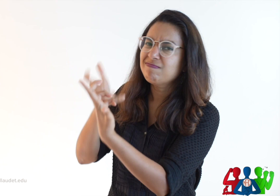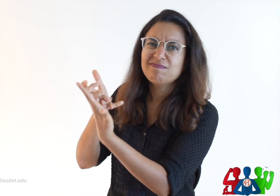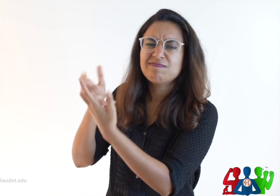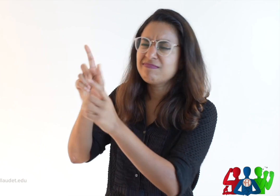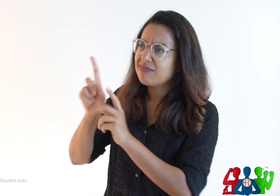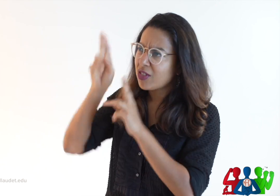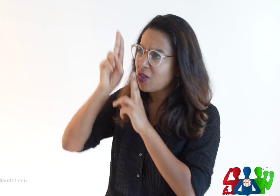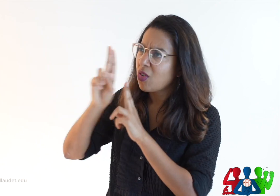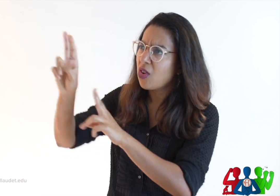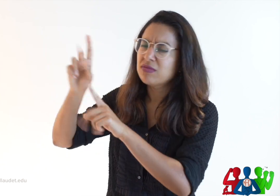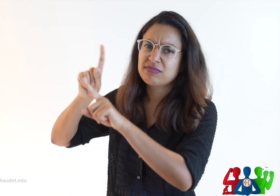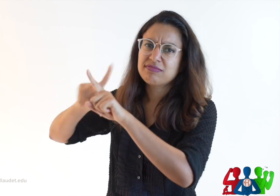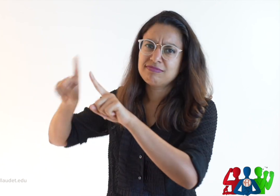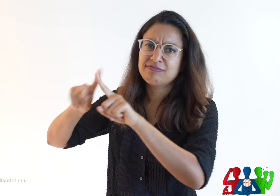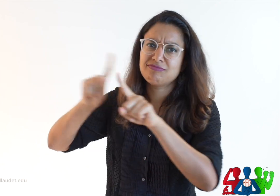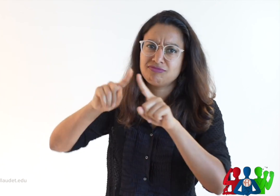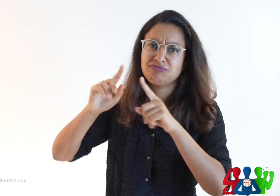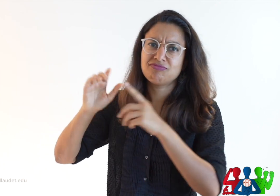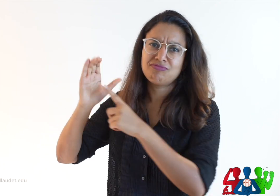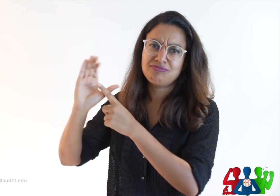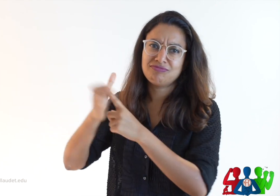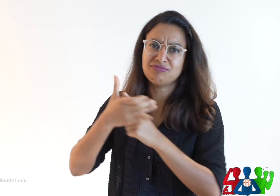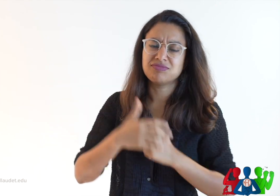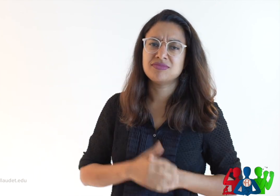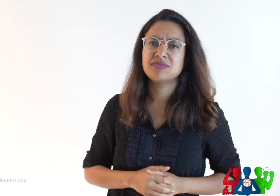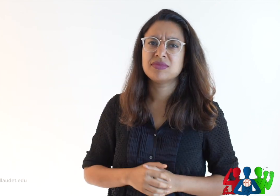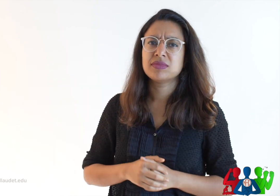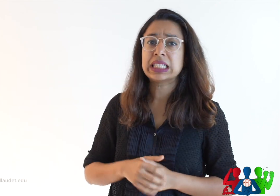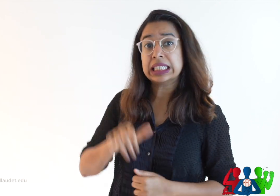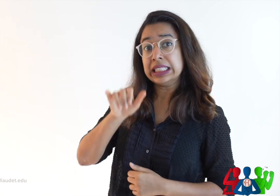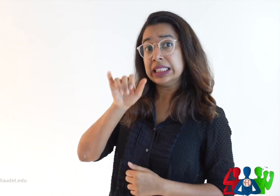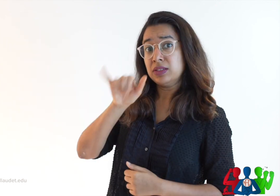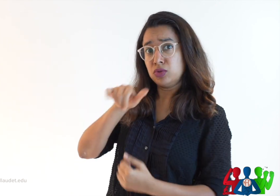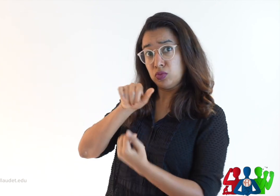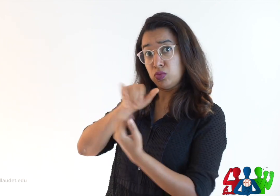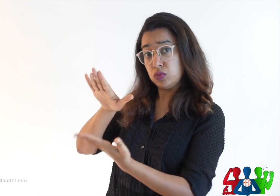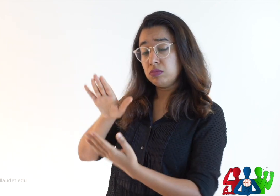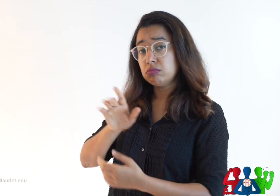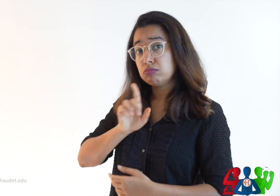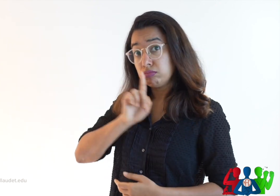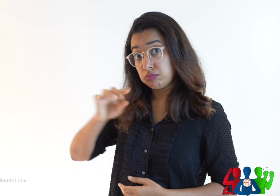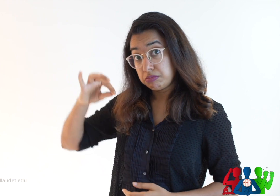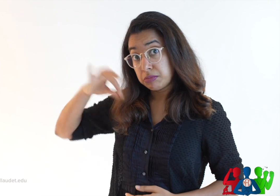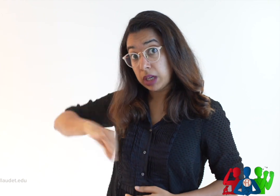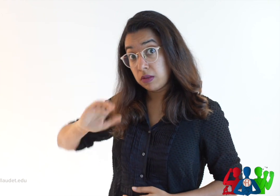Many of us as teachers feel like we need to use these months to honor these cultures.